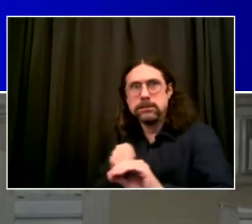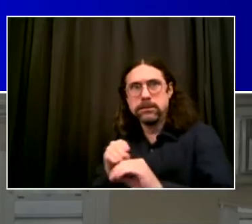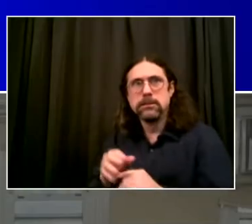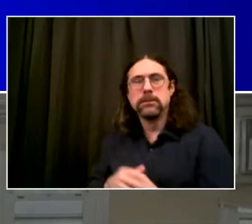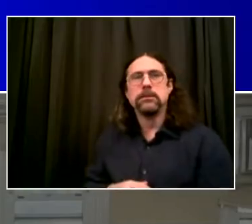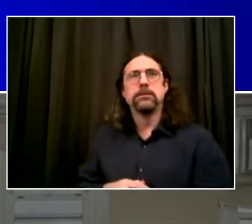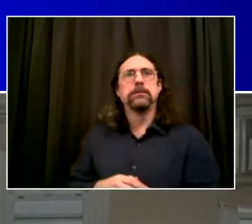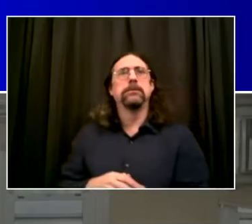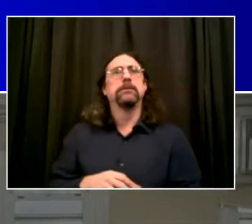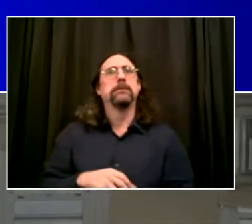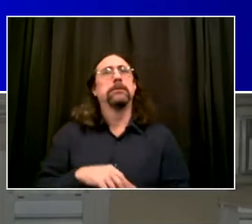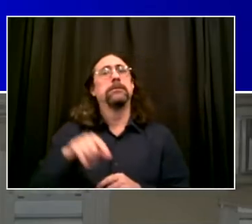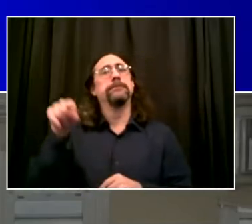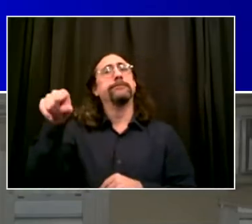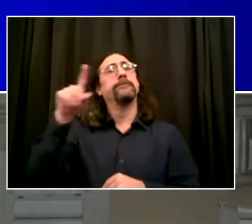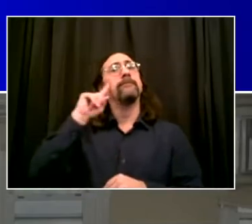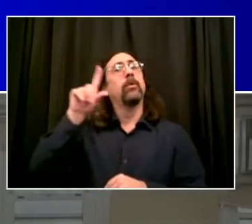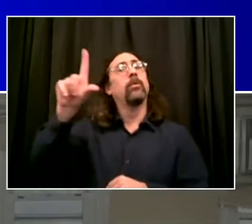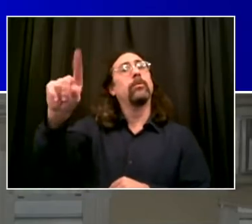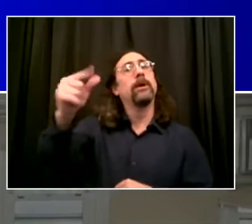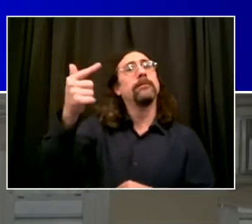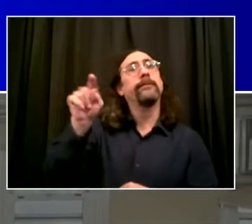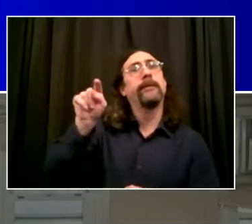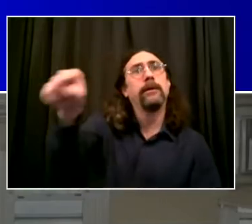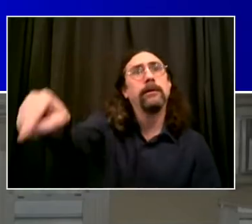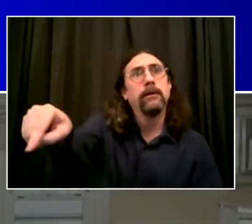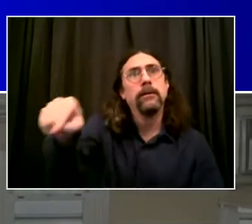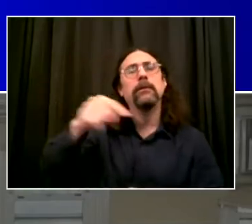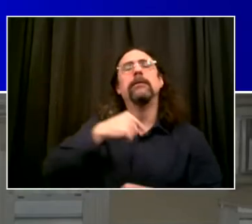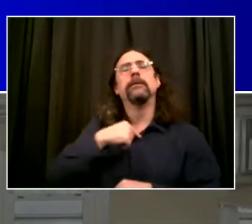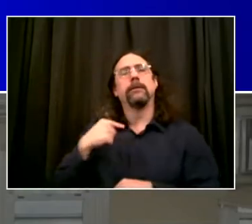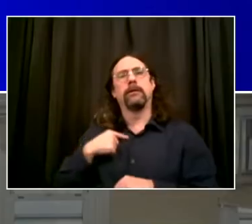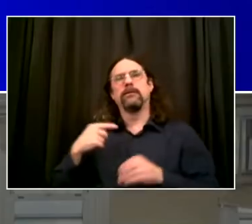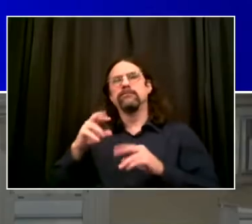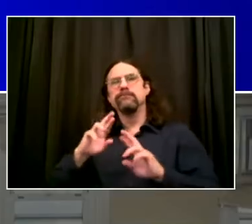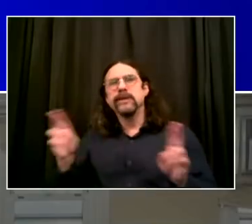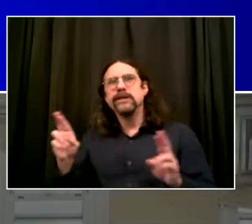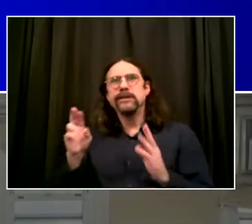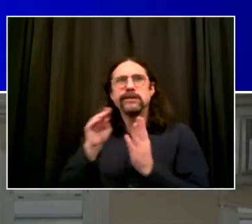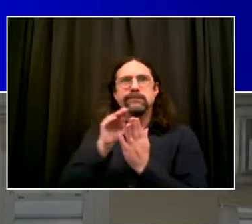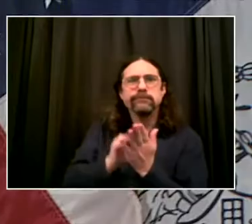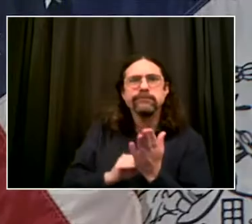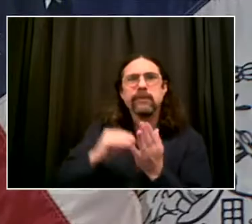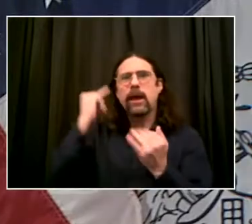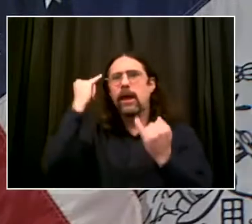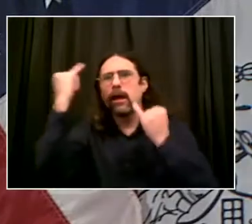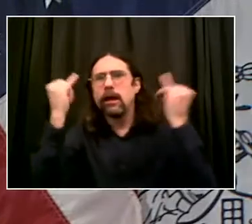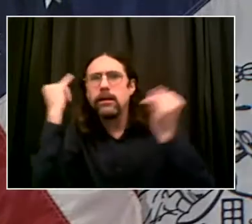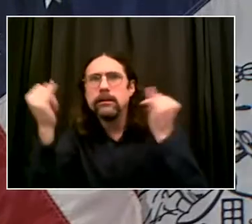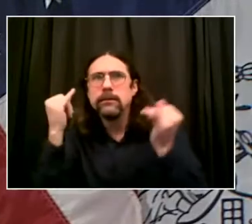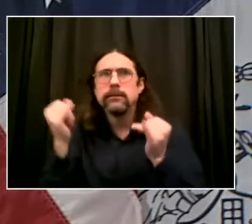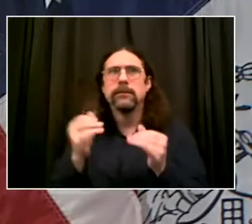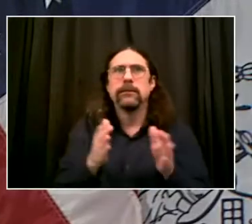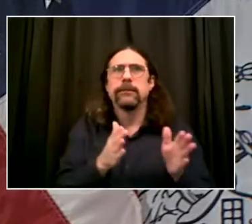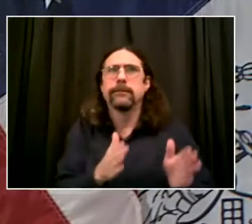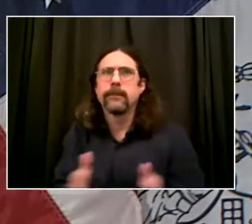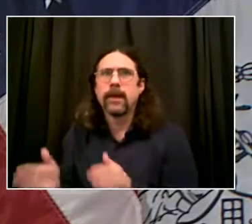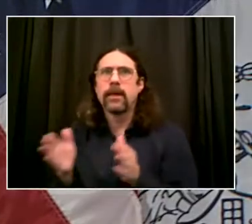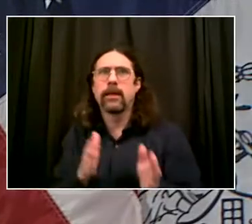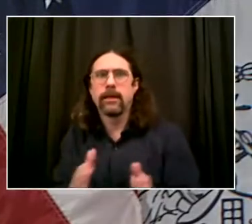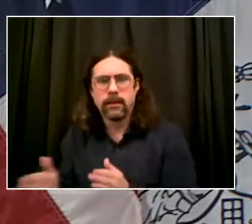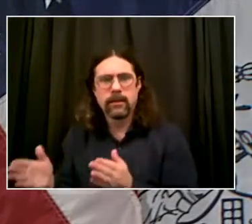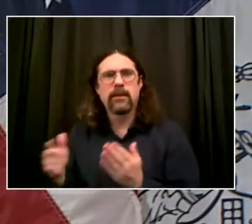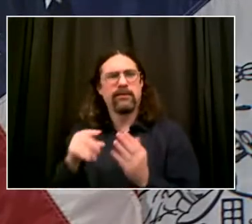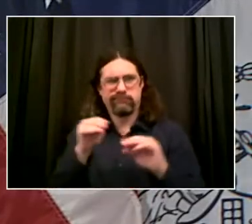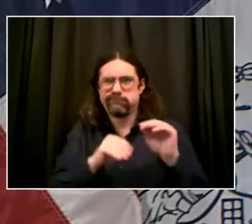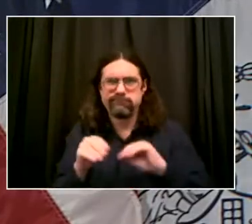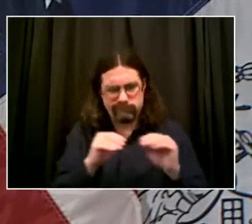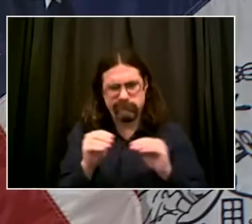OVERCOMING SO